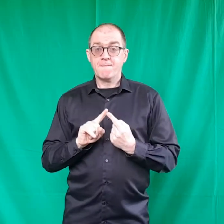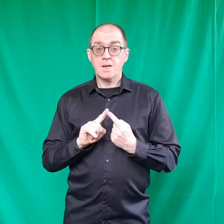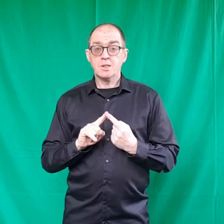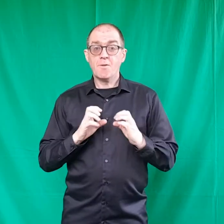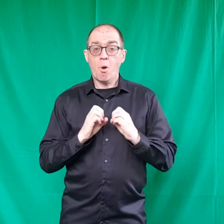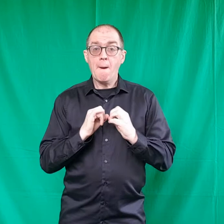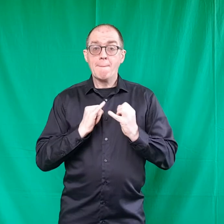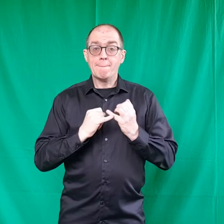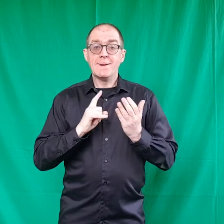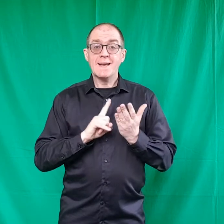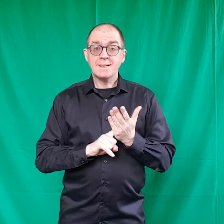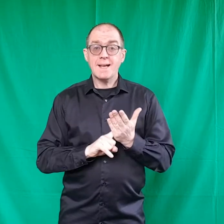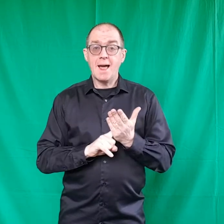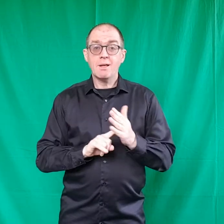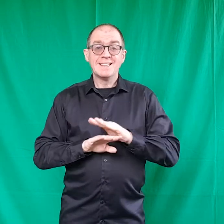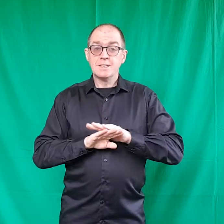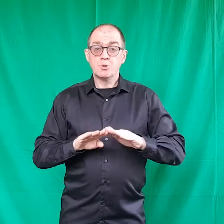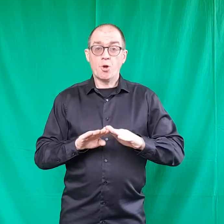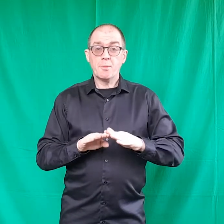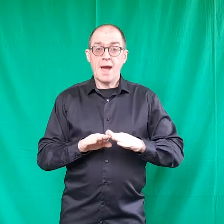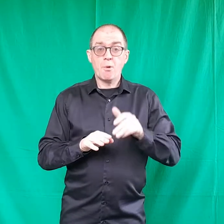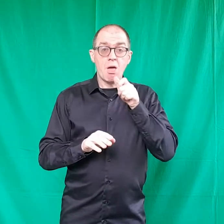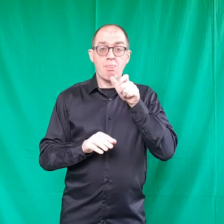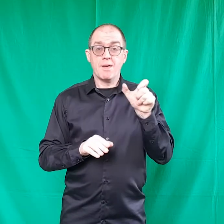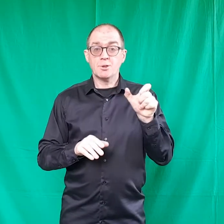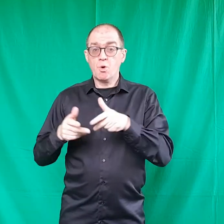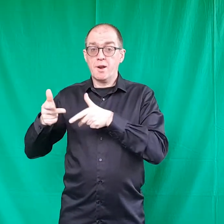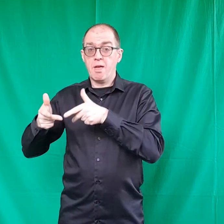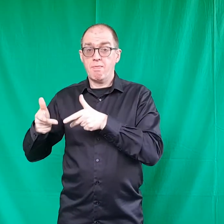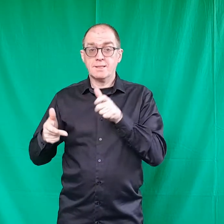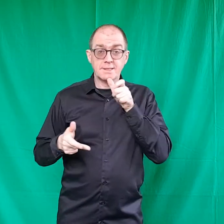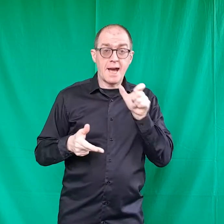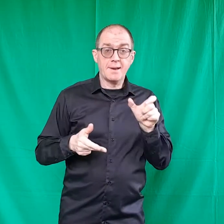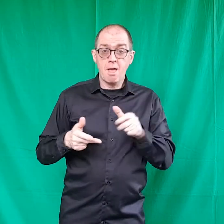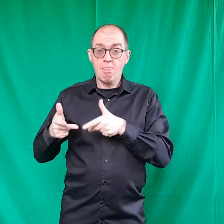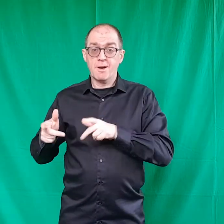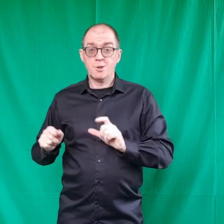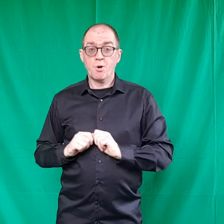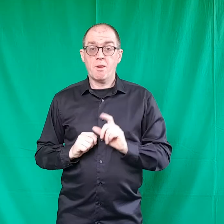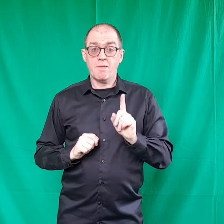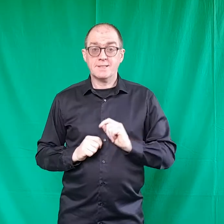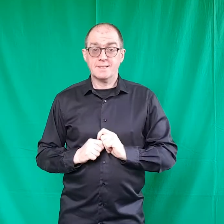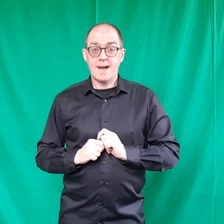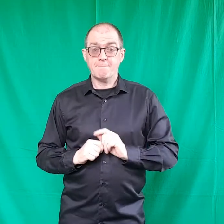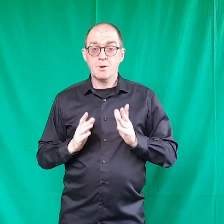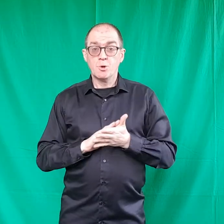First of all, BSL is not about - there's a word, there's a sign, there's a word, there's a sign.